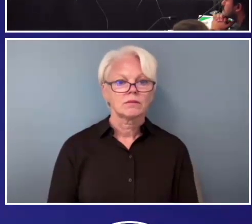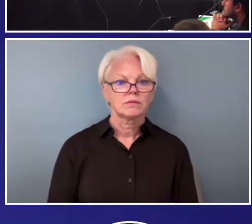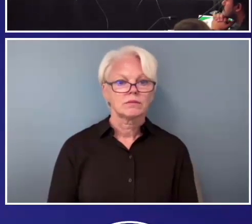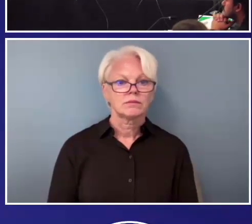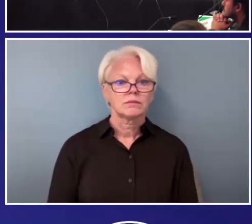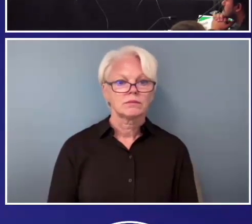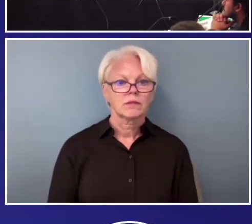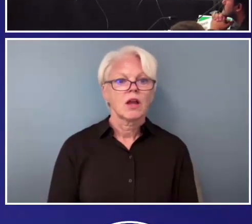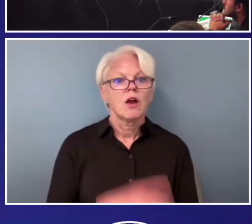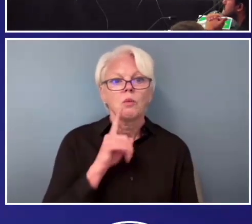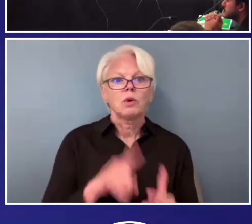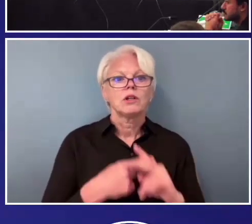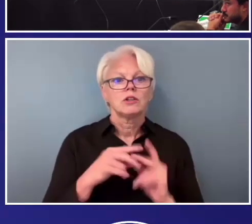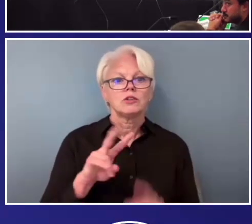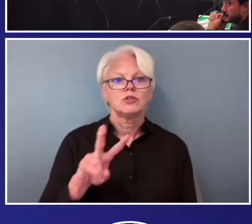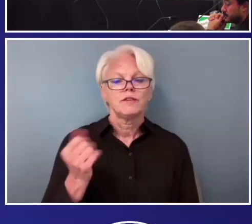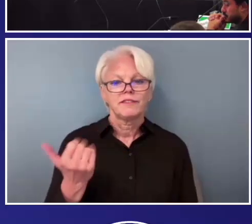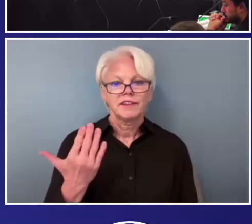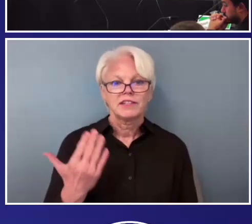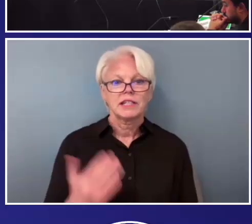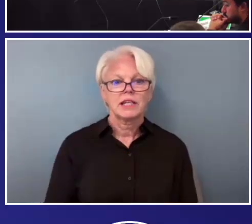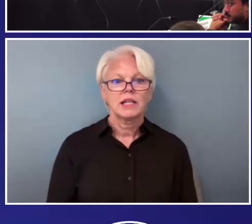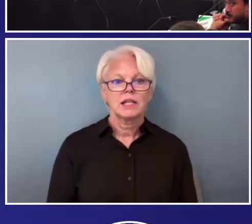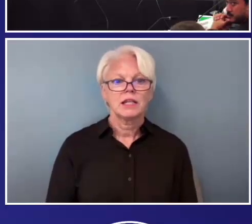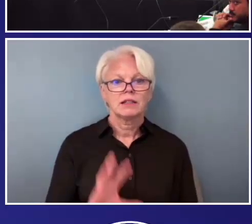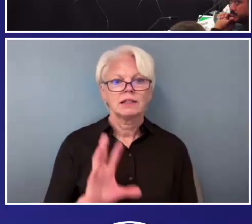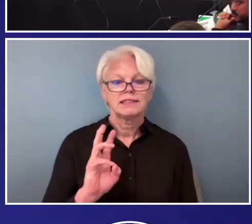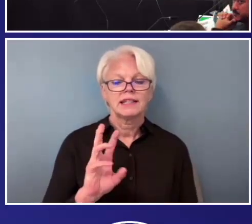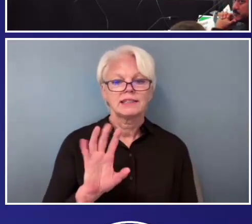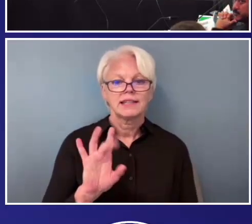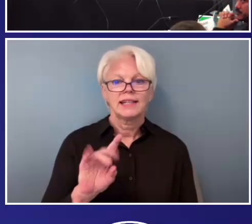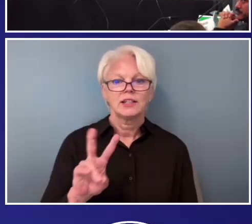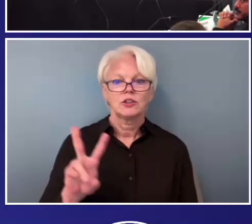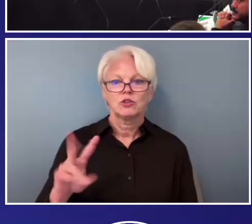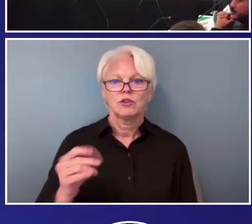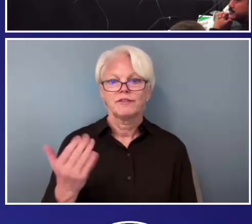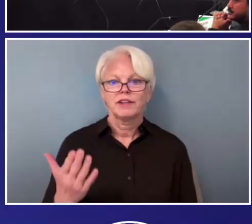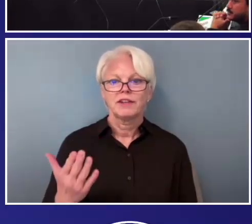We'll start with 215, 682.215. These are our FFEL provisions.